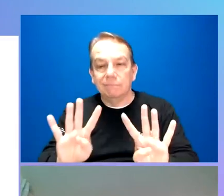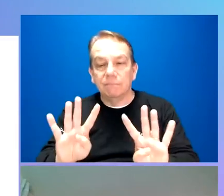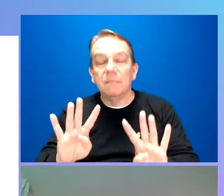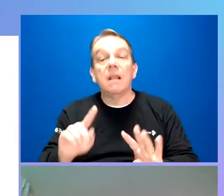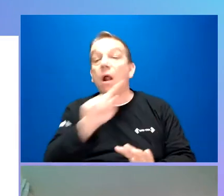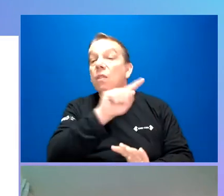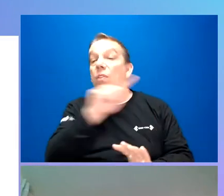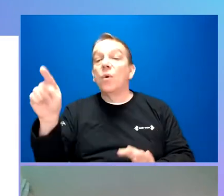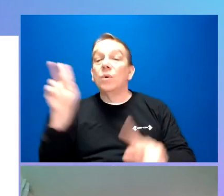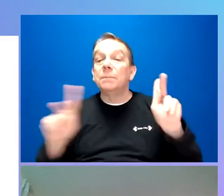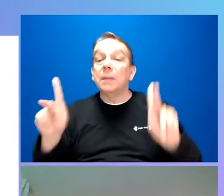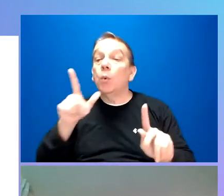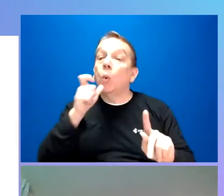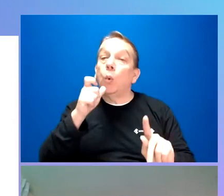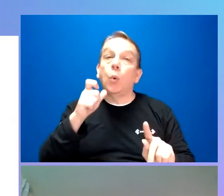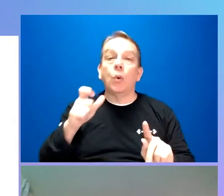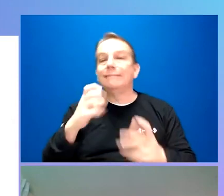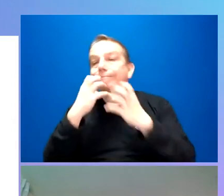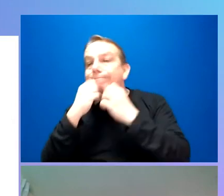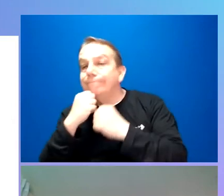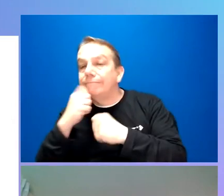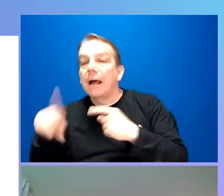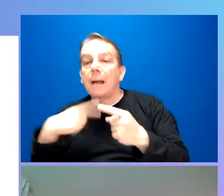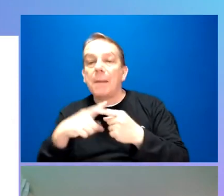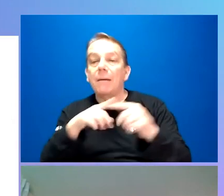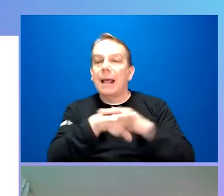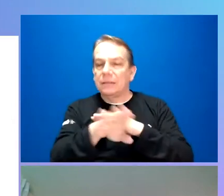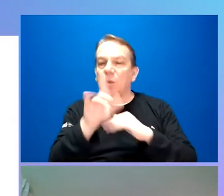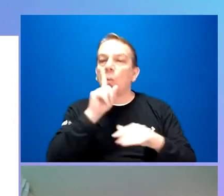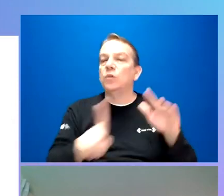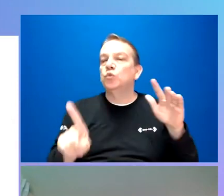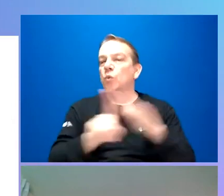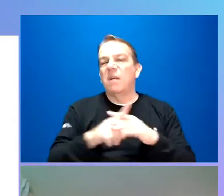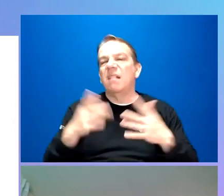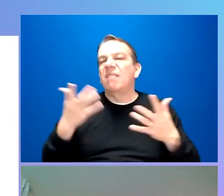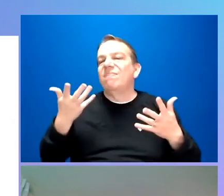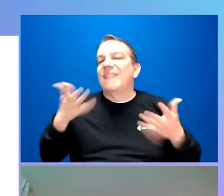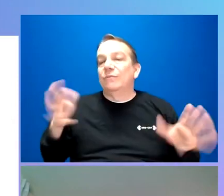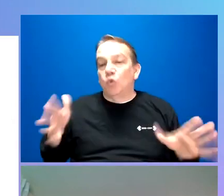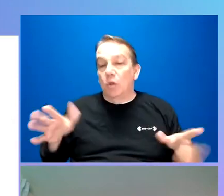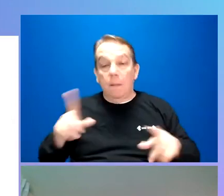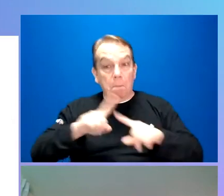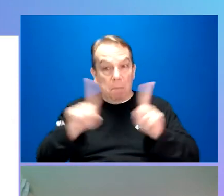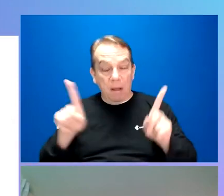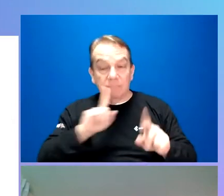that is that is what actually happened. Um, so we just talked